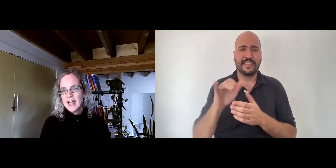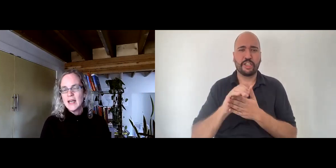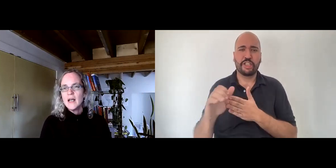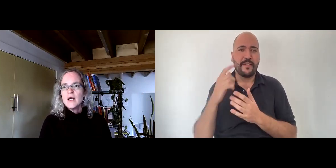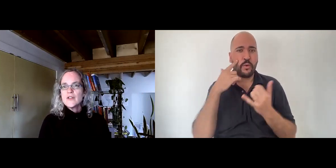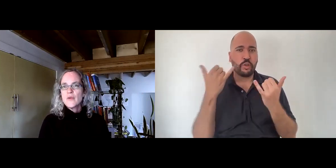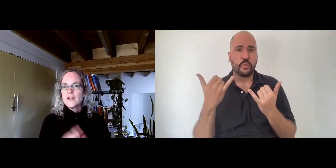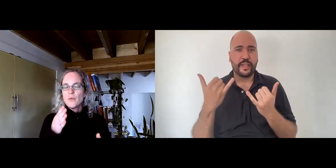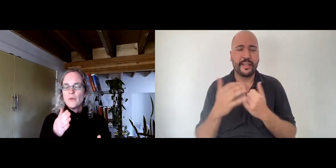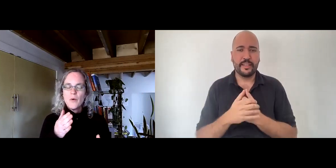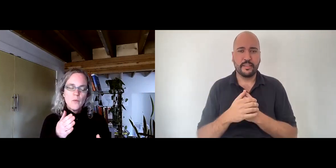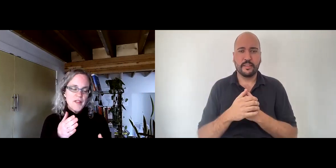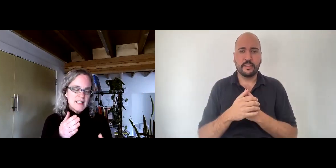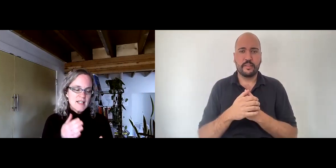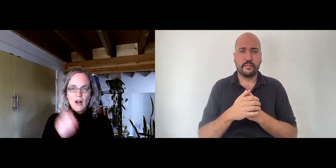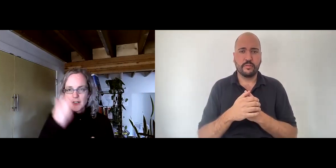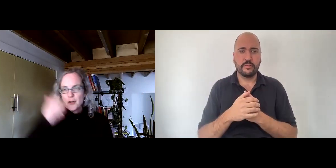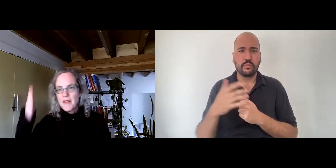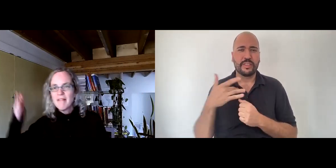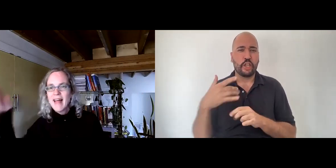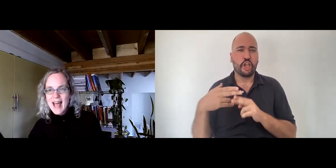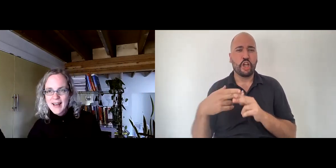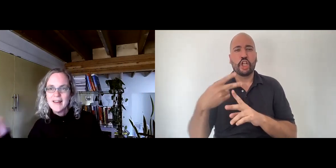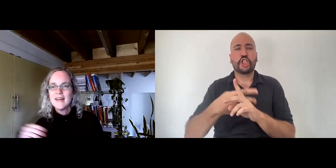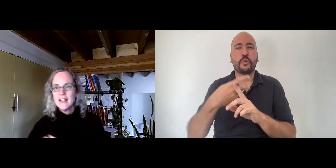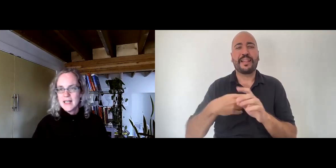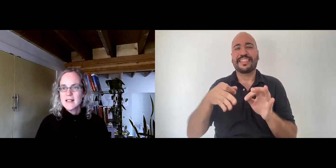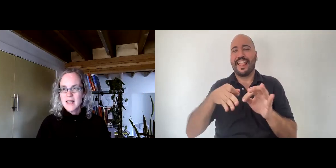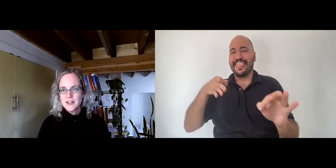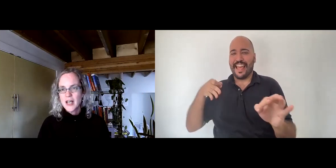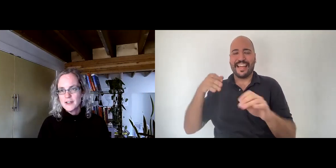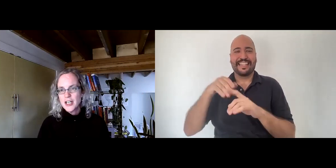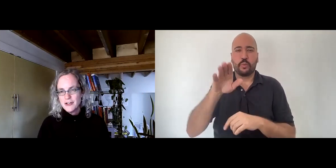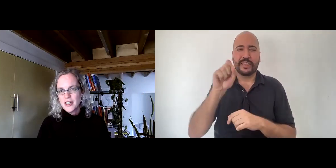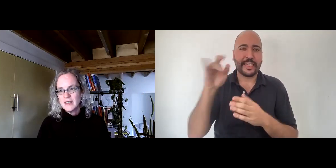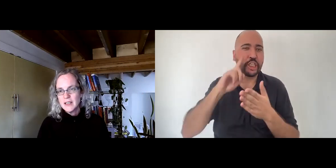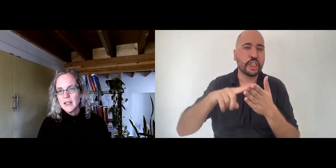So there's what they tend to call it. 2 month lag in the SSI check changing.